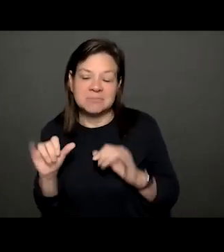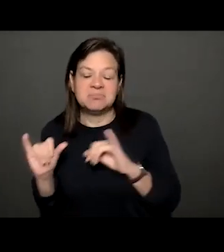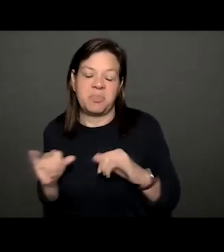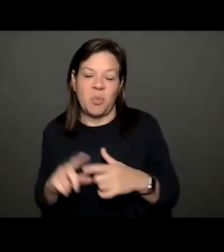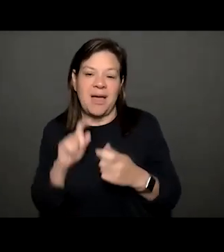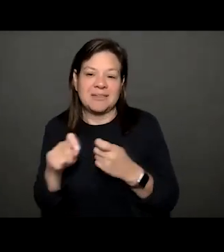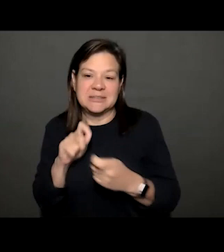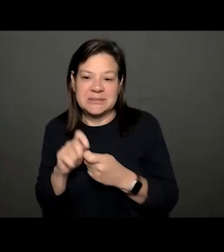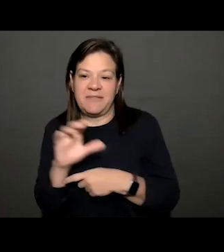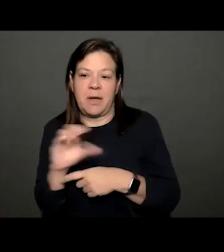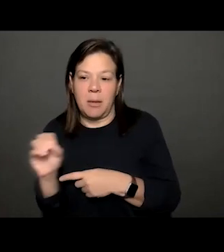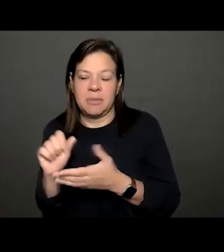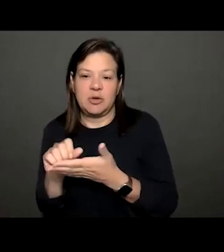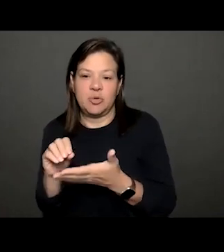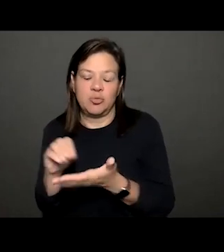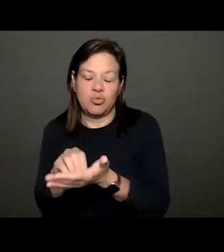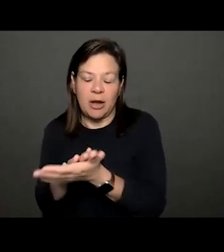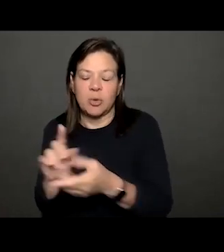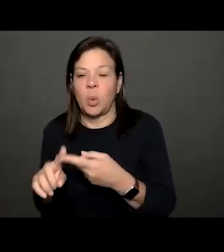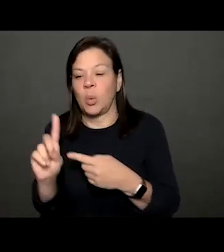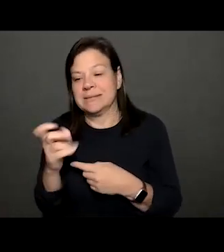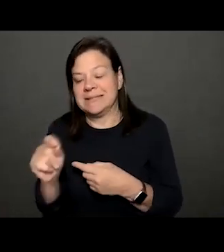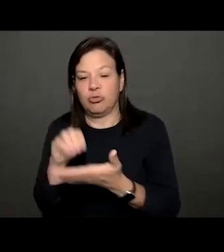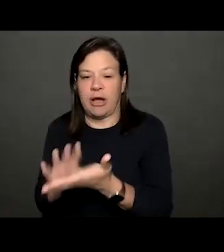A SPECIFIC COMPANY RECORD OR DEAL RECORD.